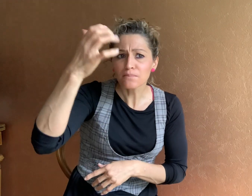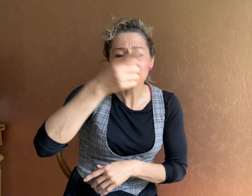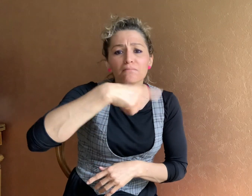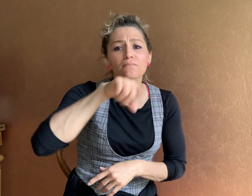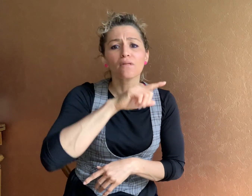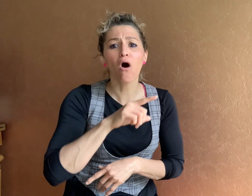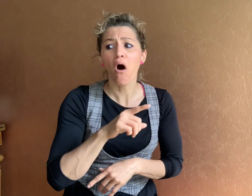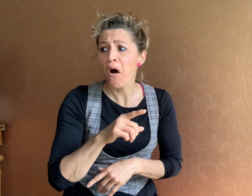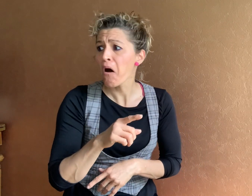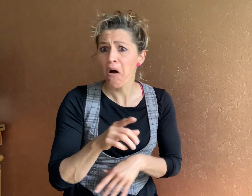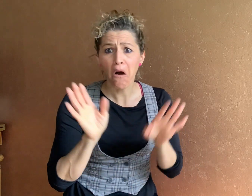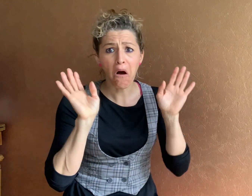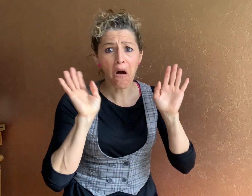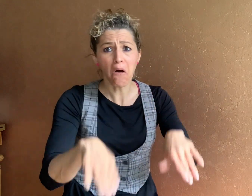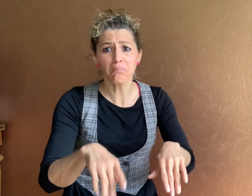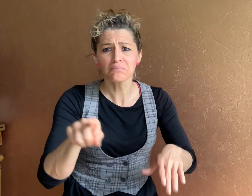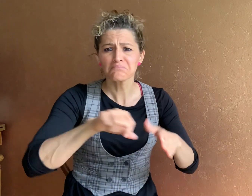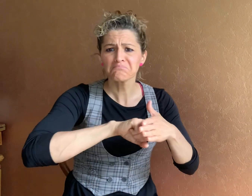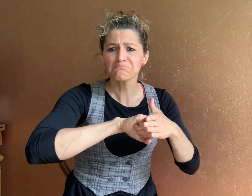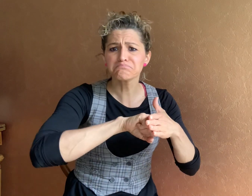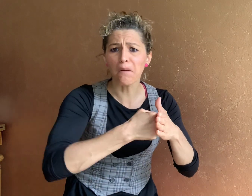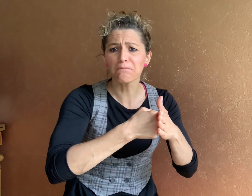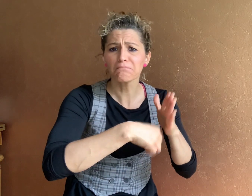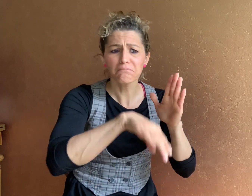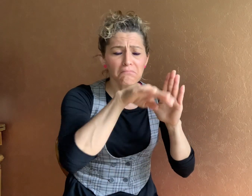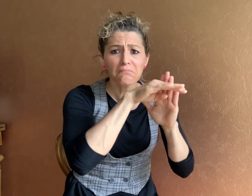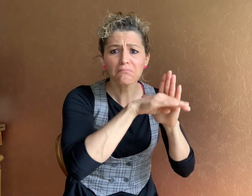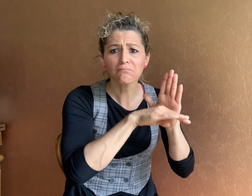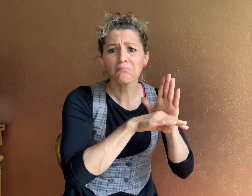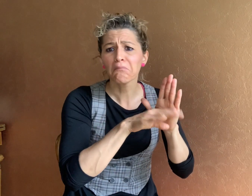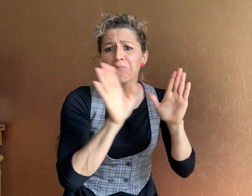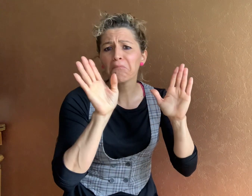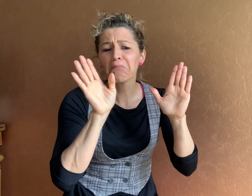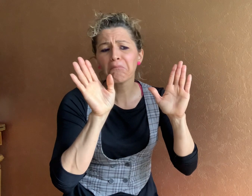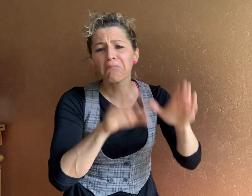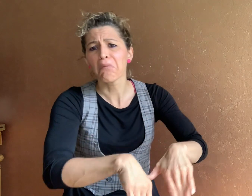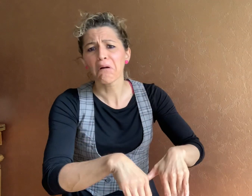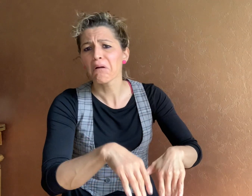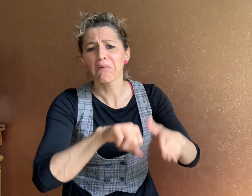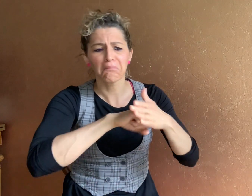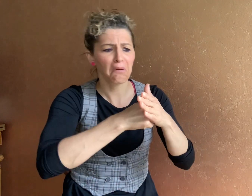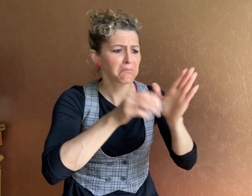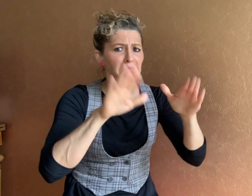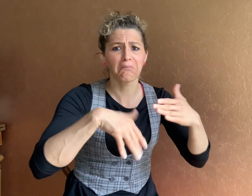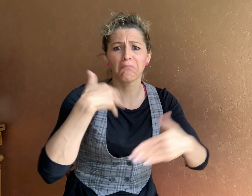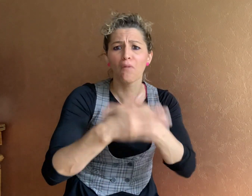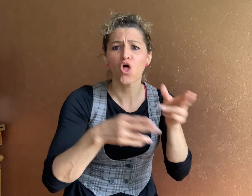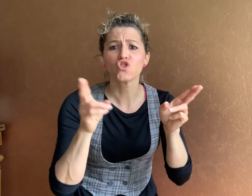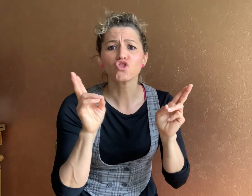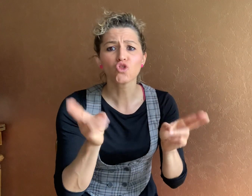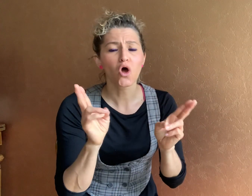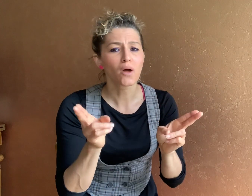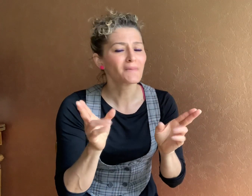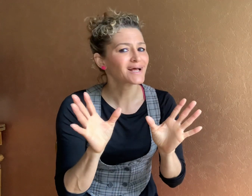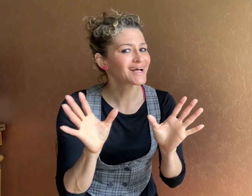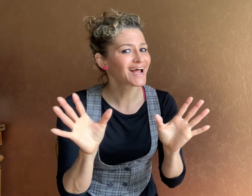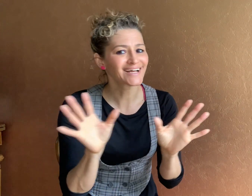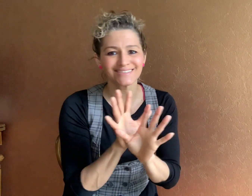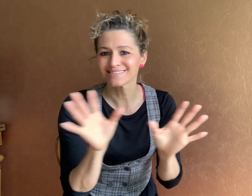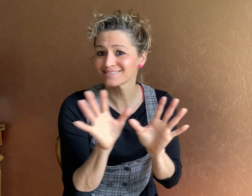become too soft or slack with the restrictions,